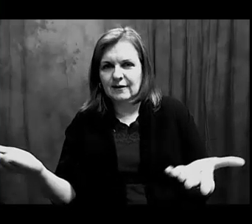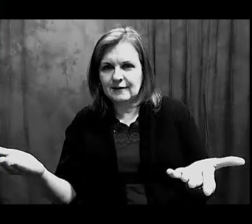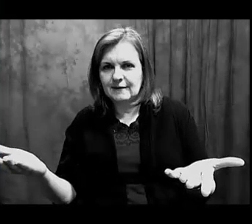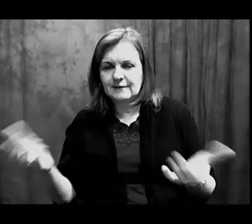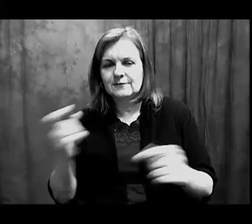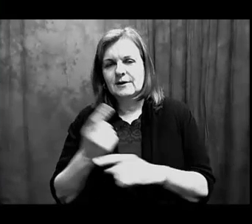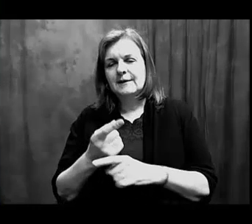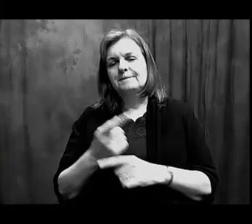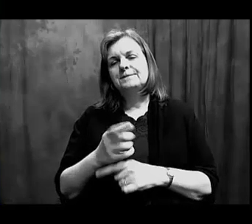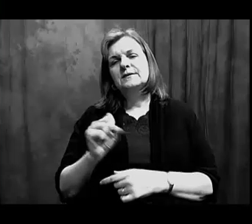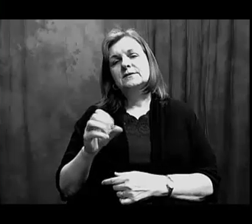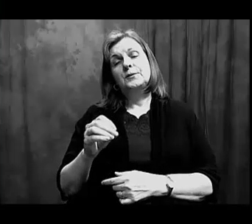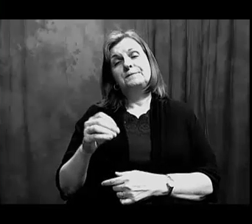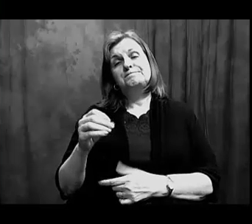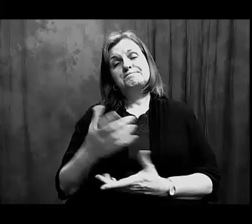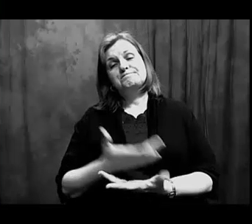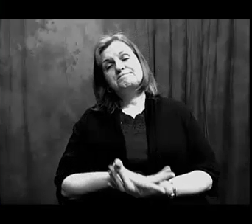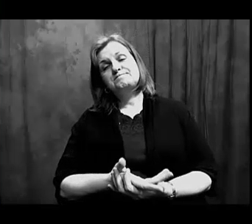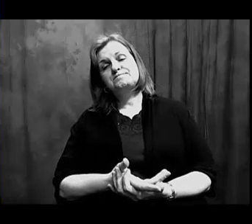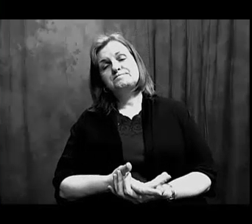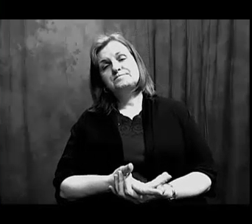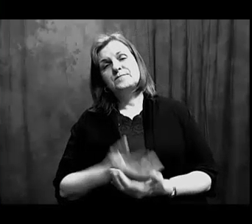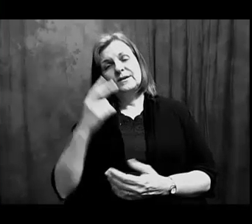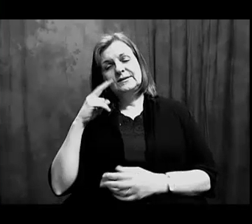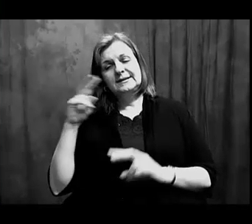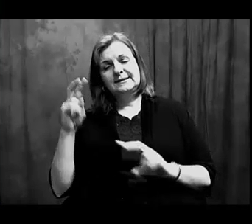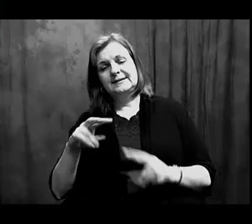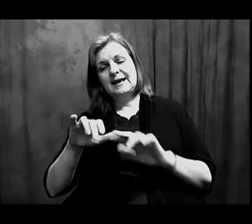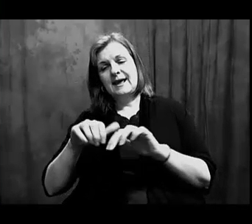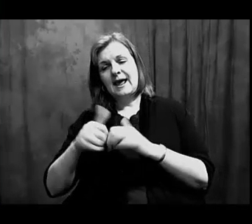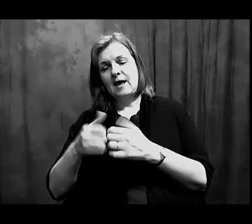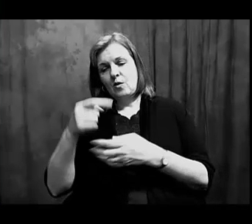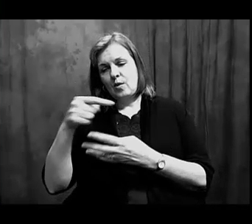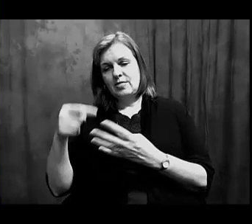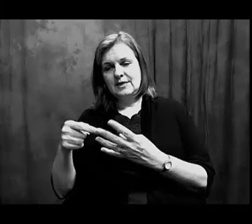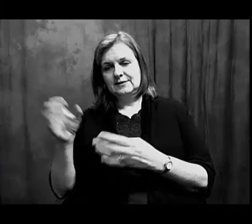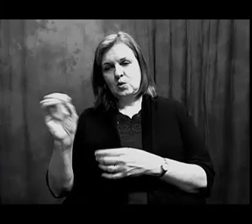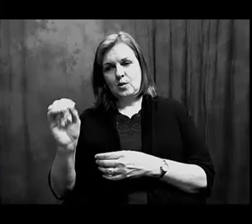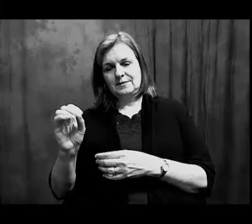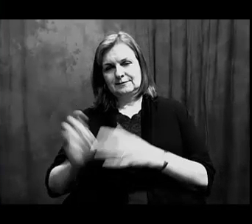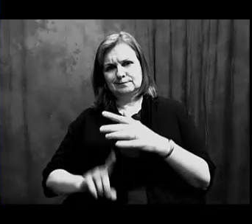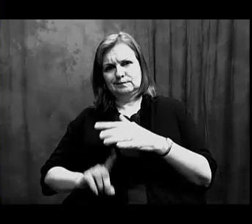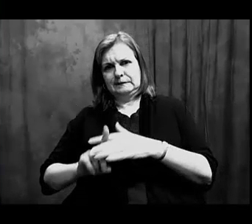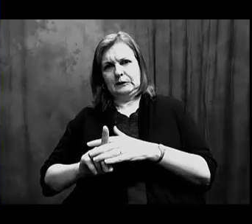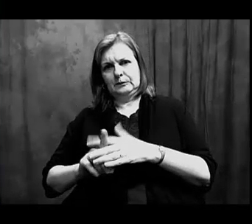we have to look at how these organisms come to be